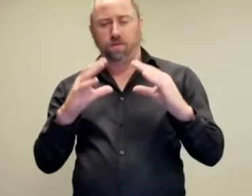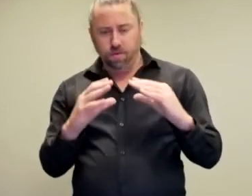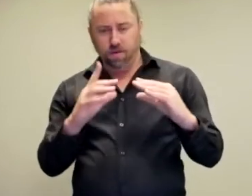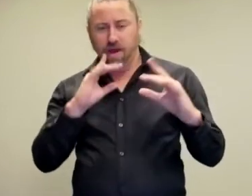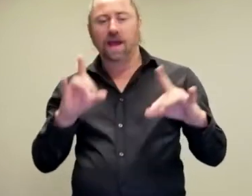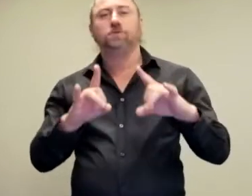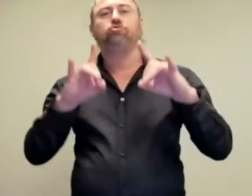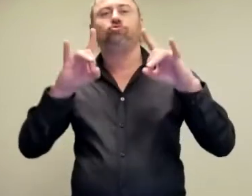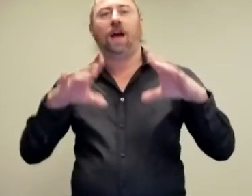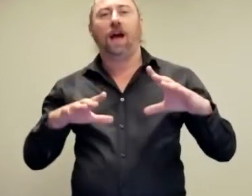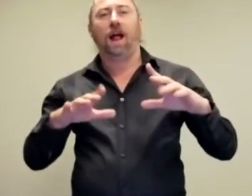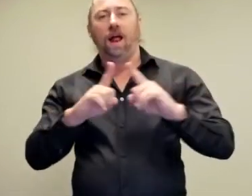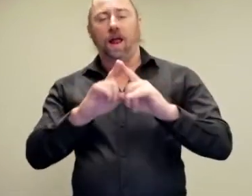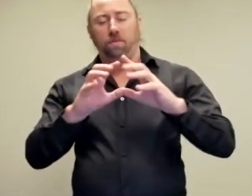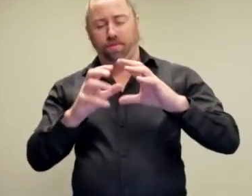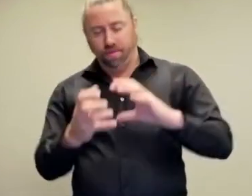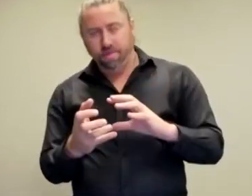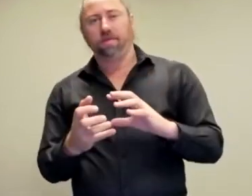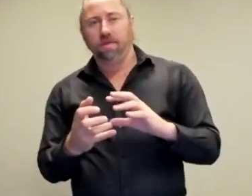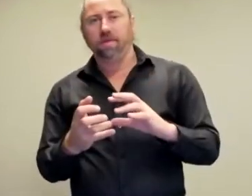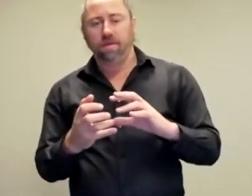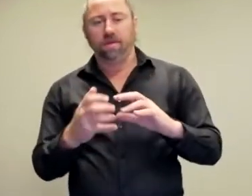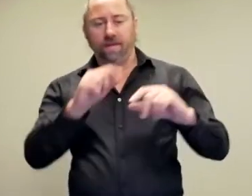crumpled underneath all of these lines.